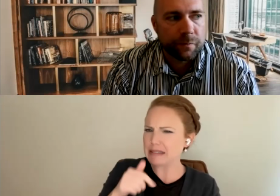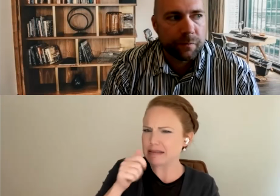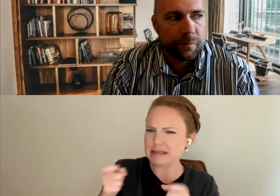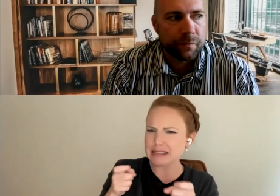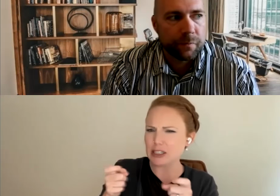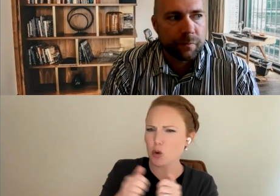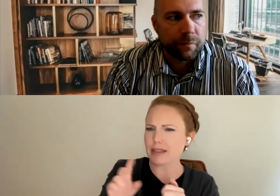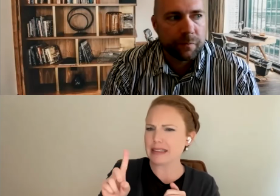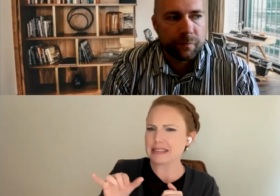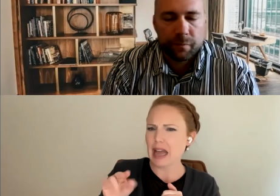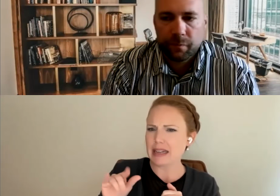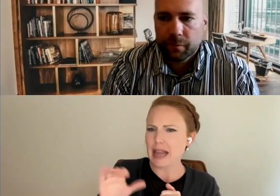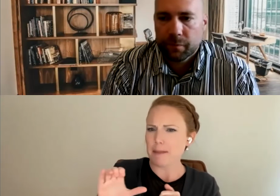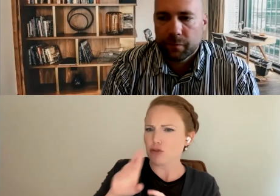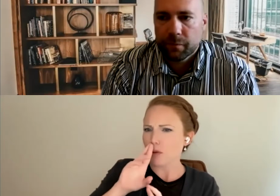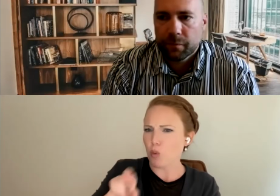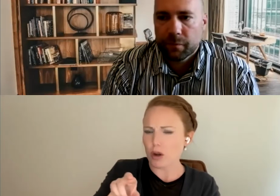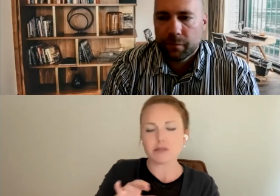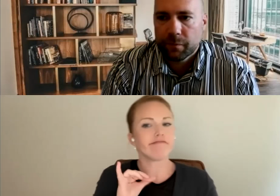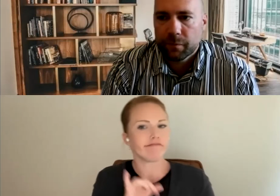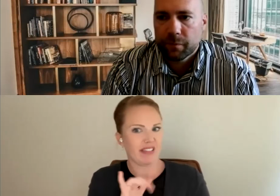Yes. okay so that's going to be a very big challenge. This question is how